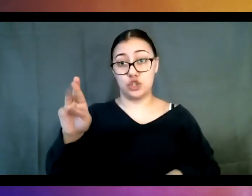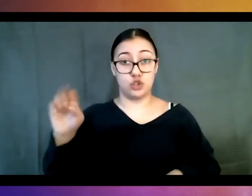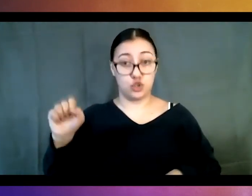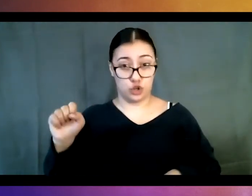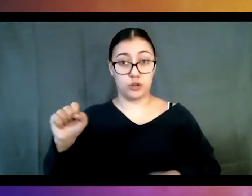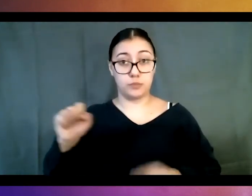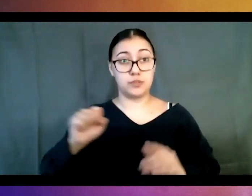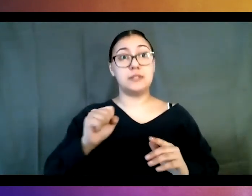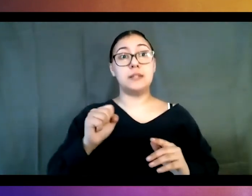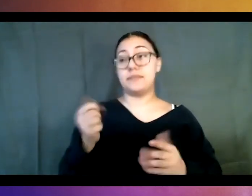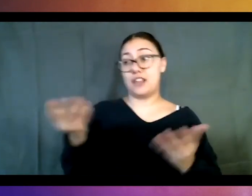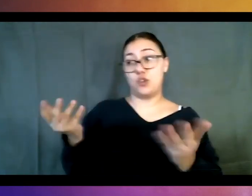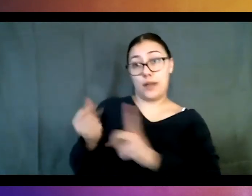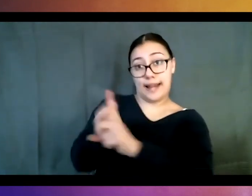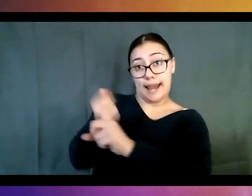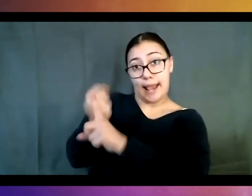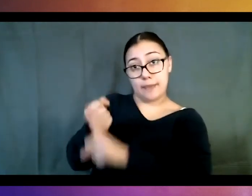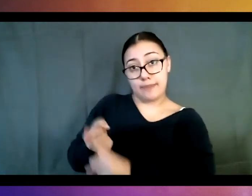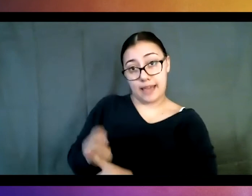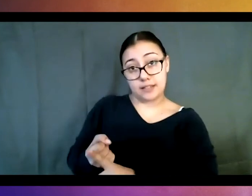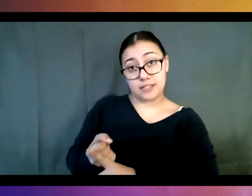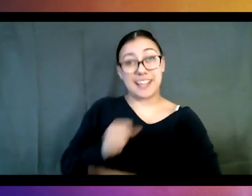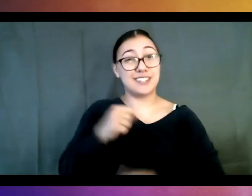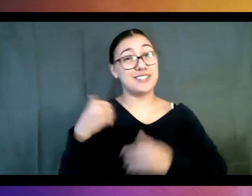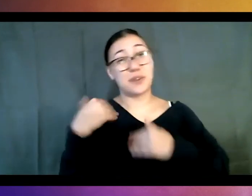without relying on a third party to decide the outcome.